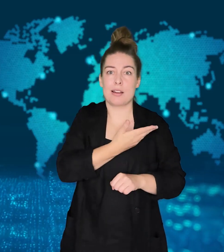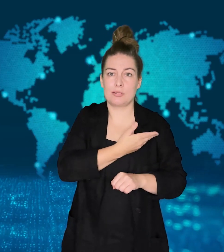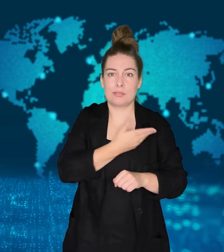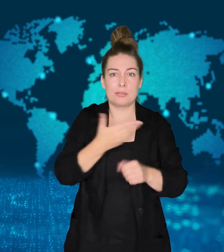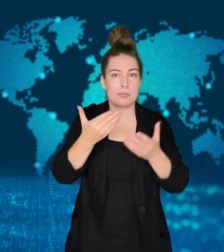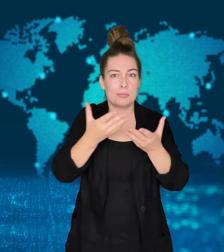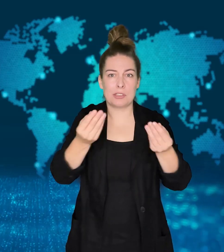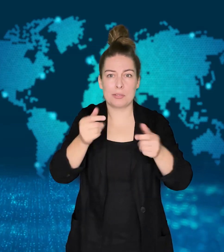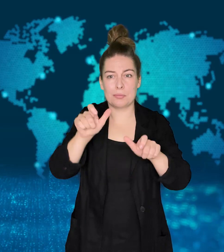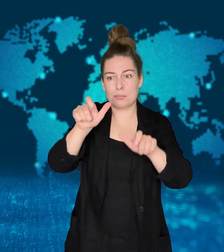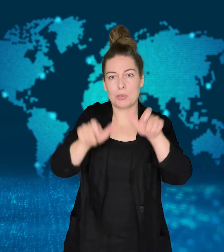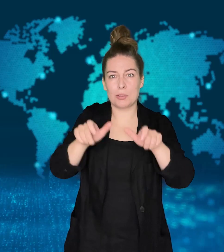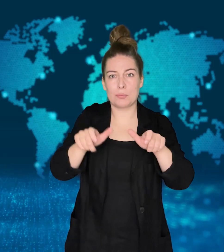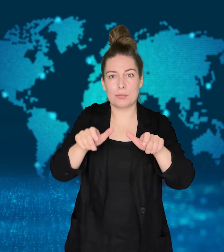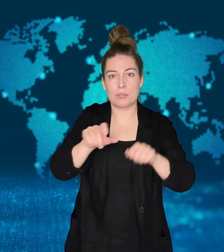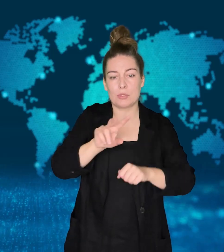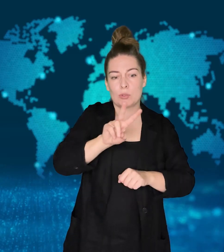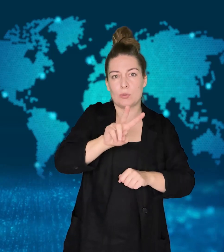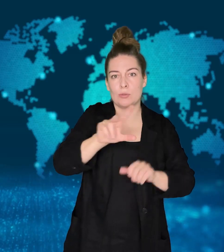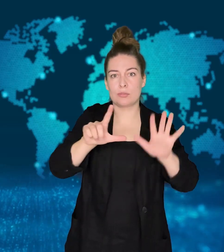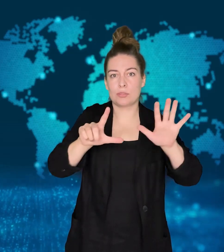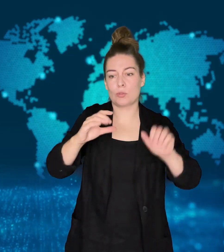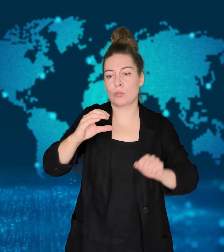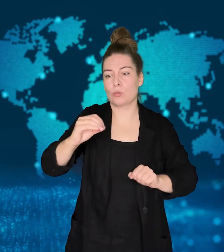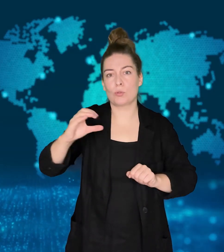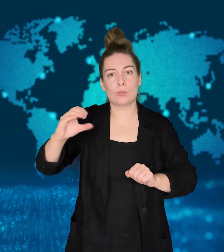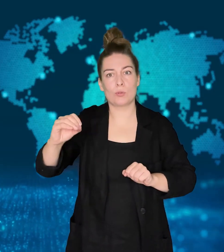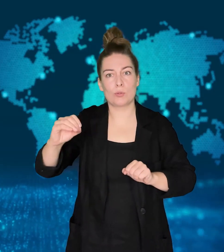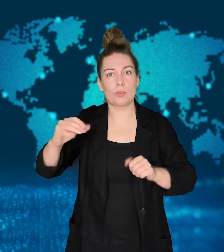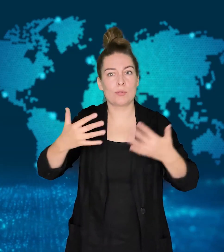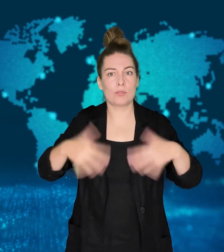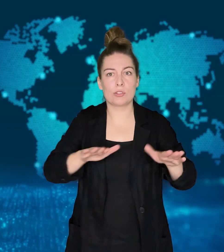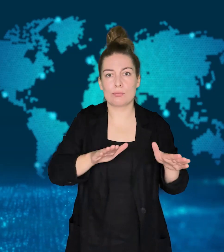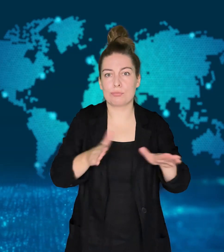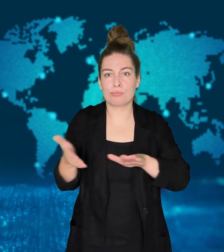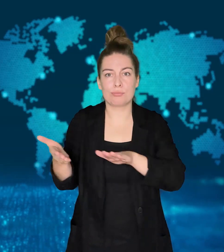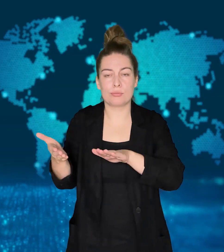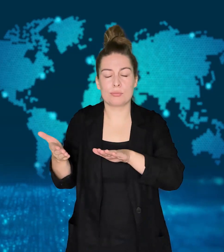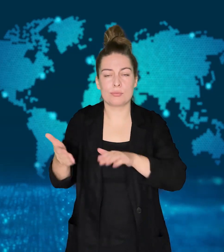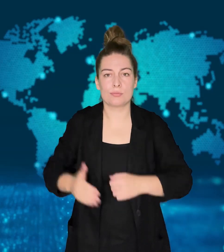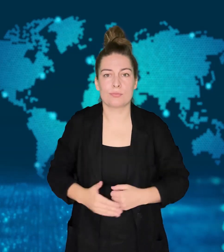Over 2,700 people have been killed.